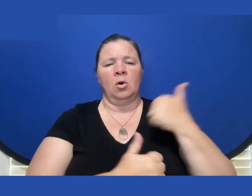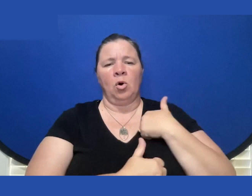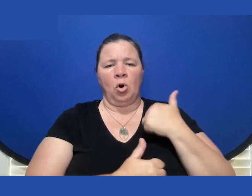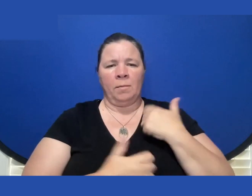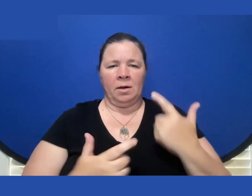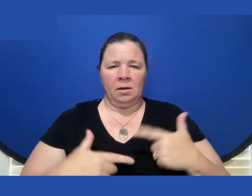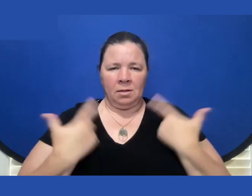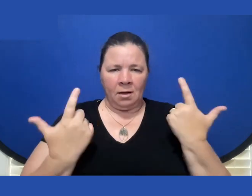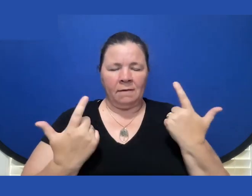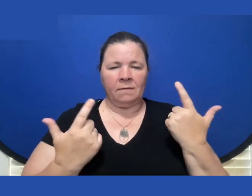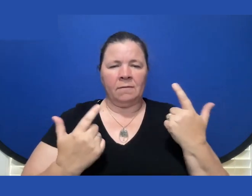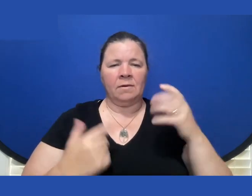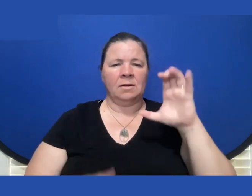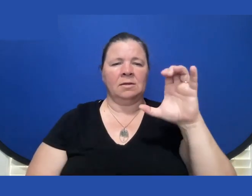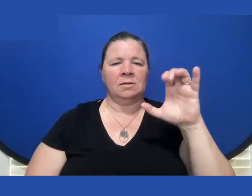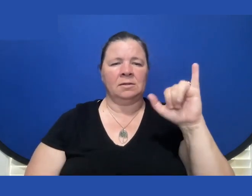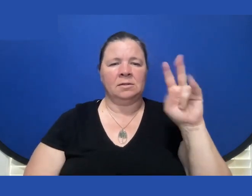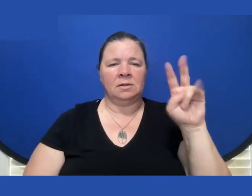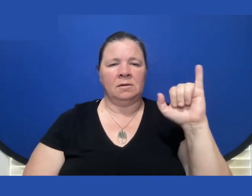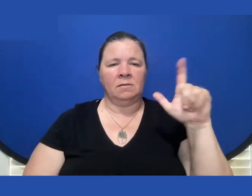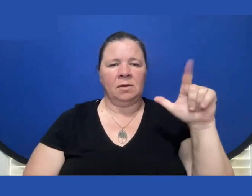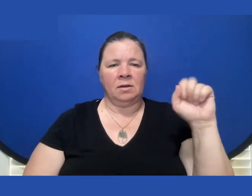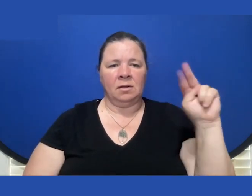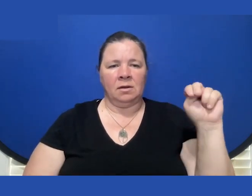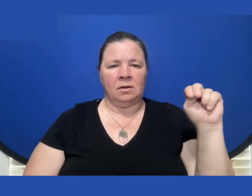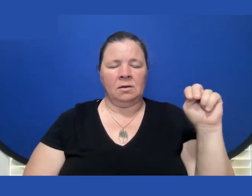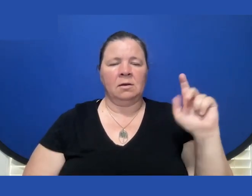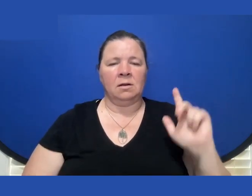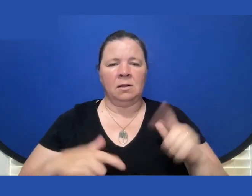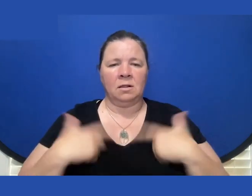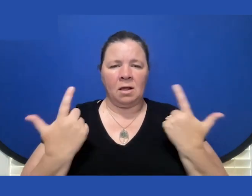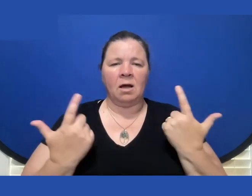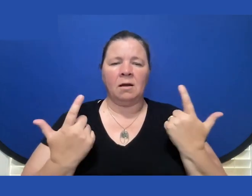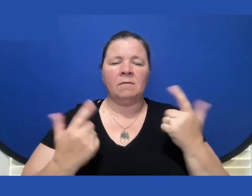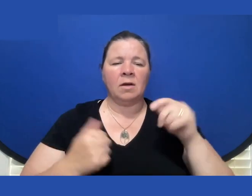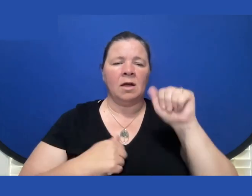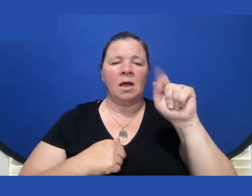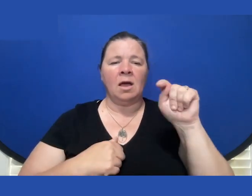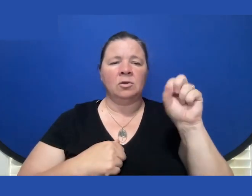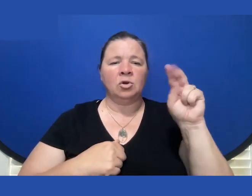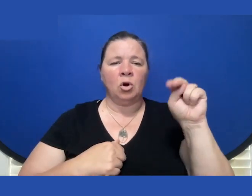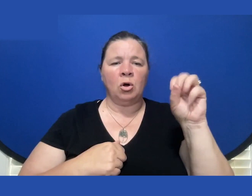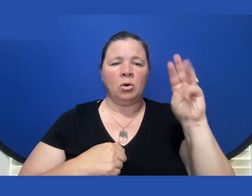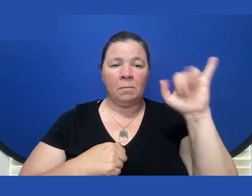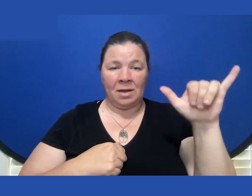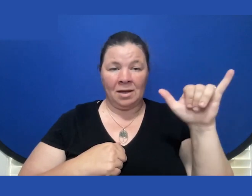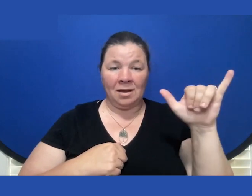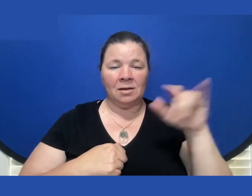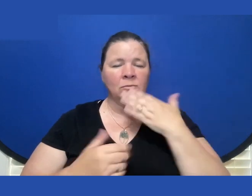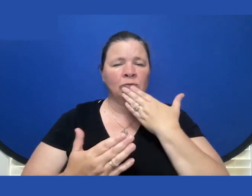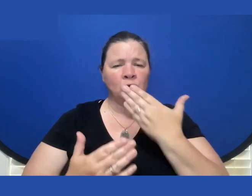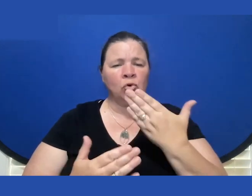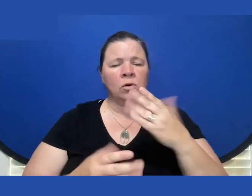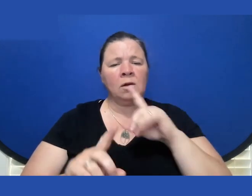And of course, by the way that you're doing it, that you're just getting us one step closer to that. So, I thank you for the work that you're doing.